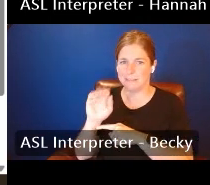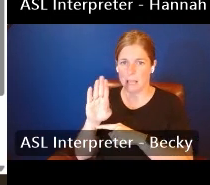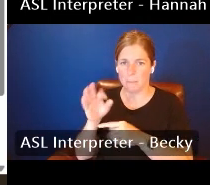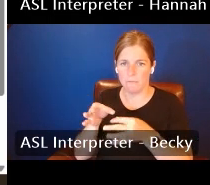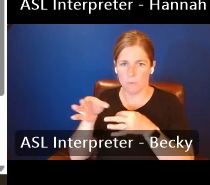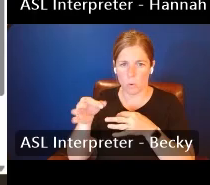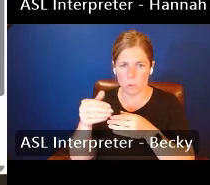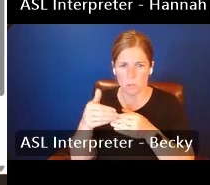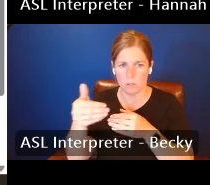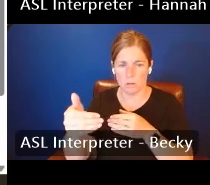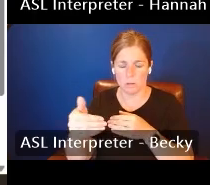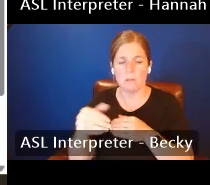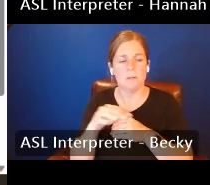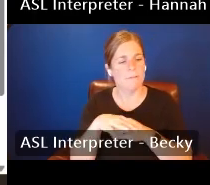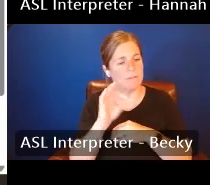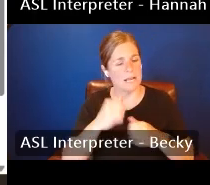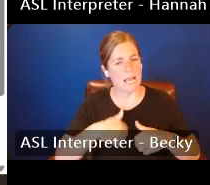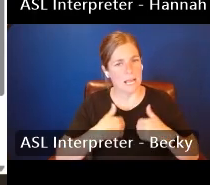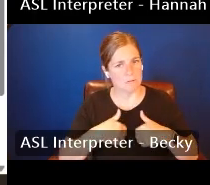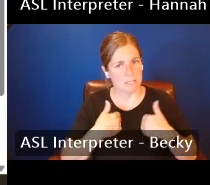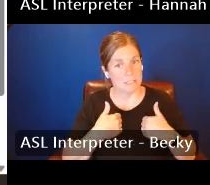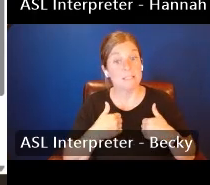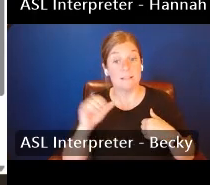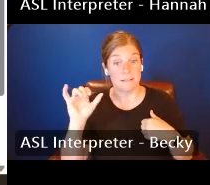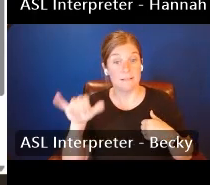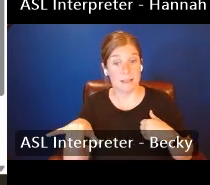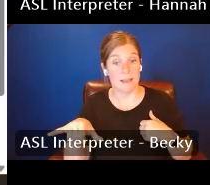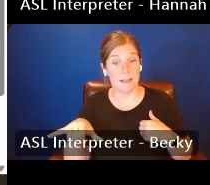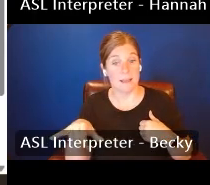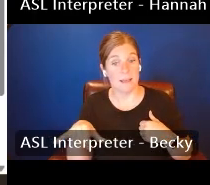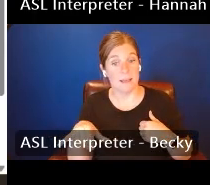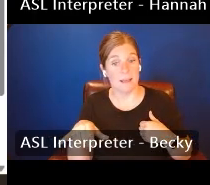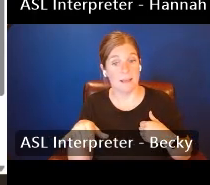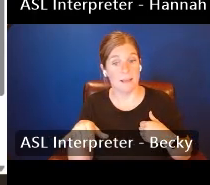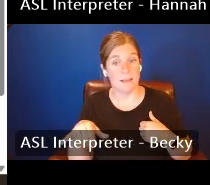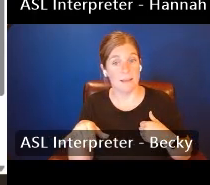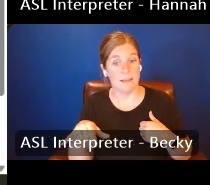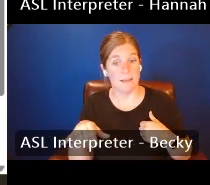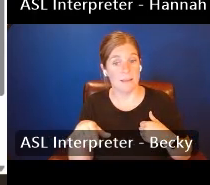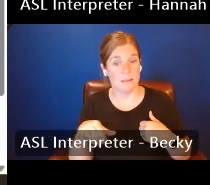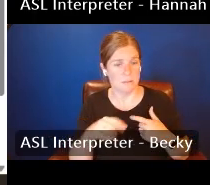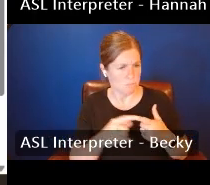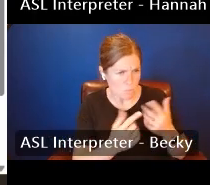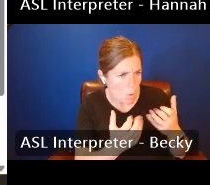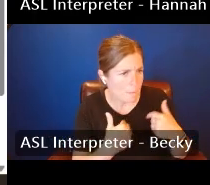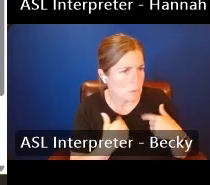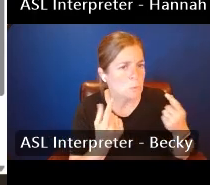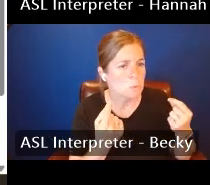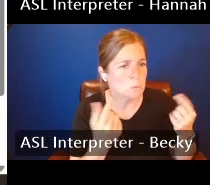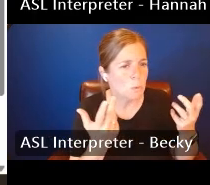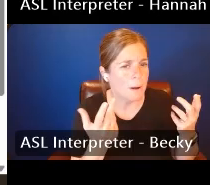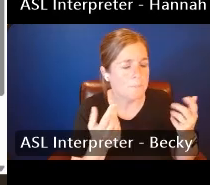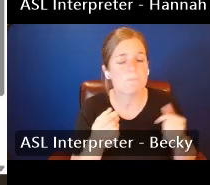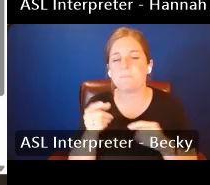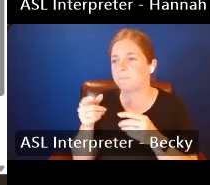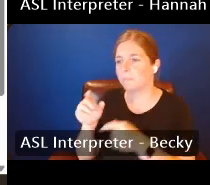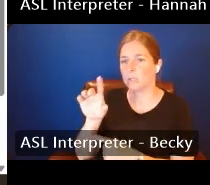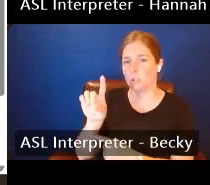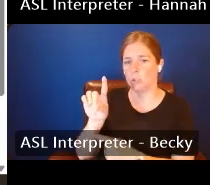Find address or census tract maps. OK. And then what did you want me to do? Enter Duluth.